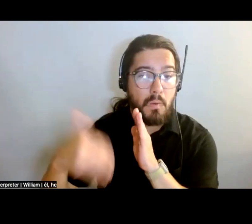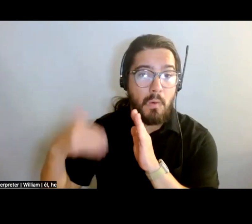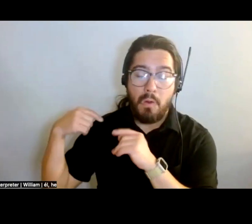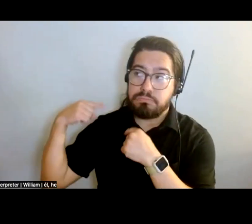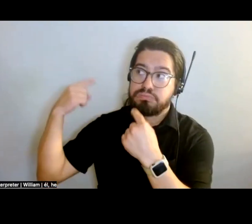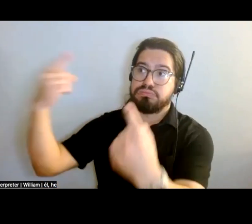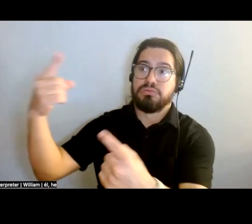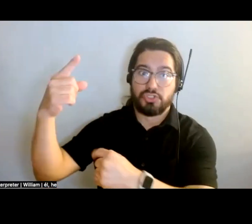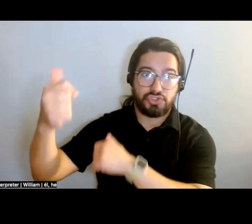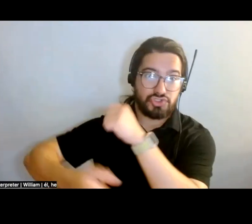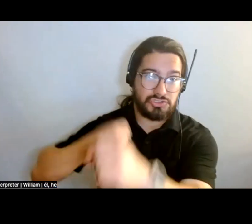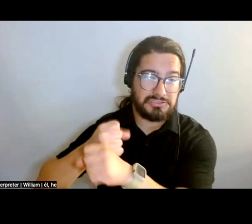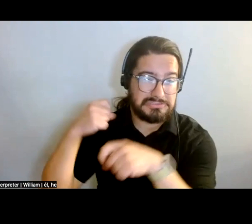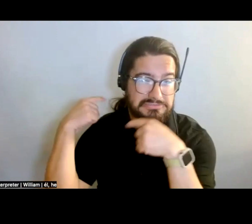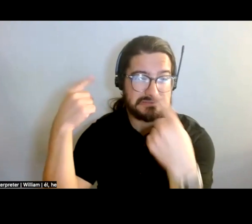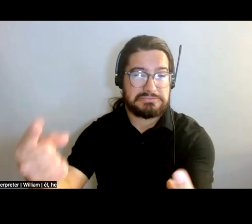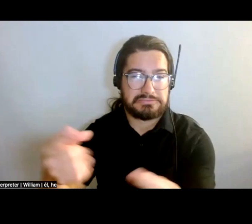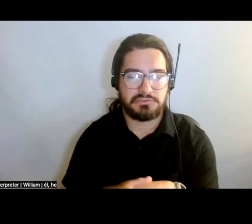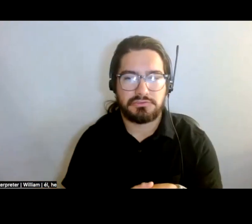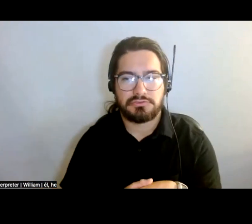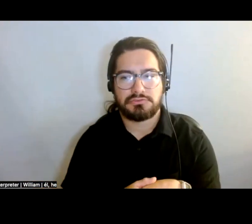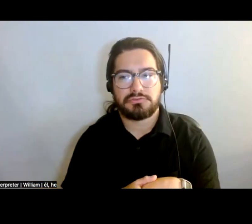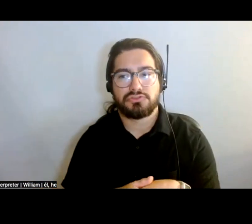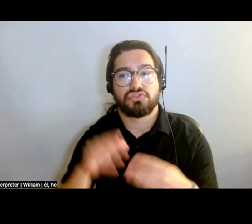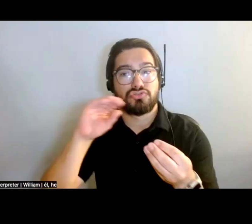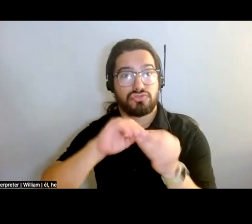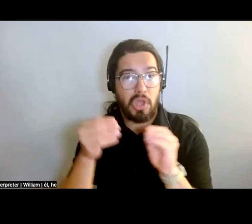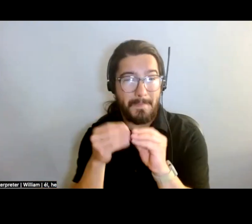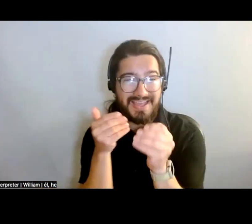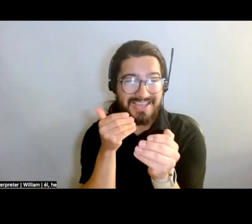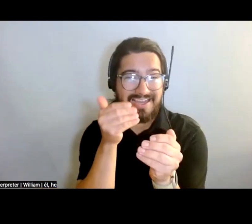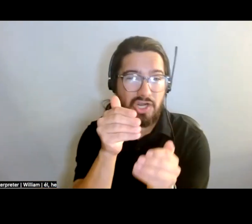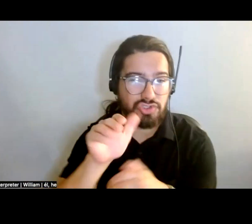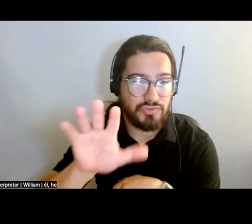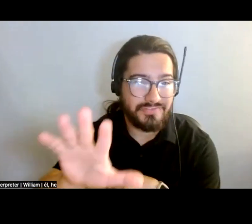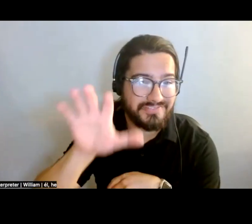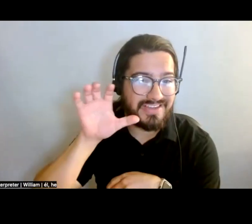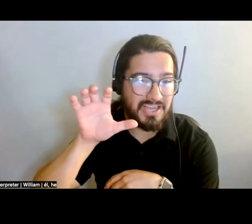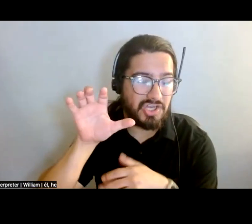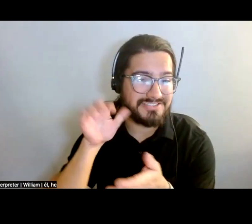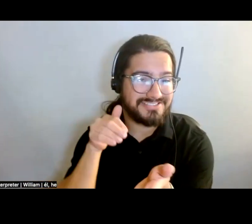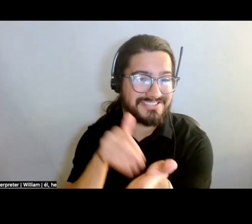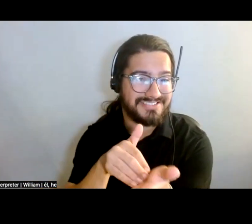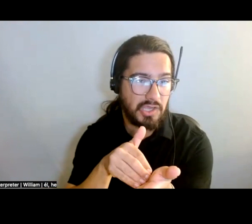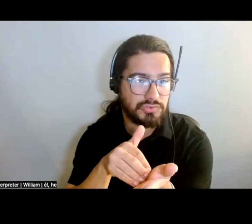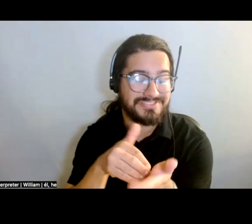And the number in Chile is close to 500,000 documented, but when you look at like the